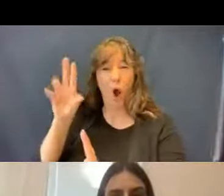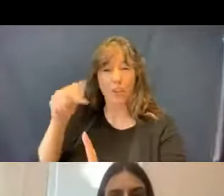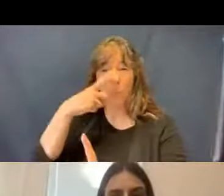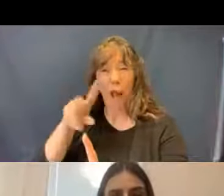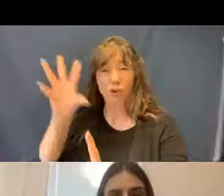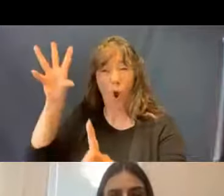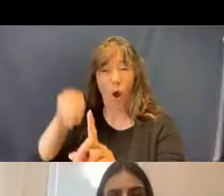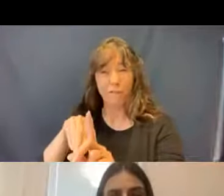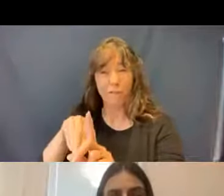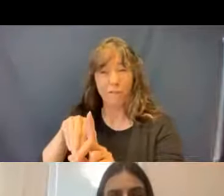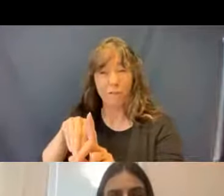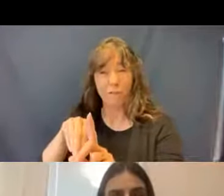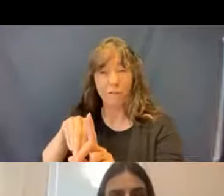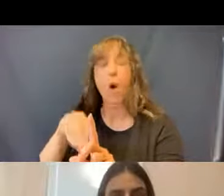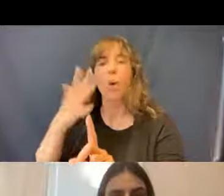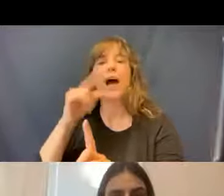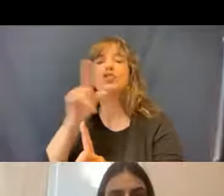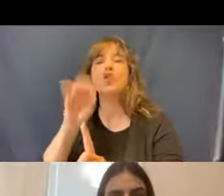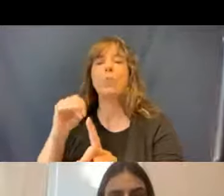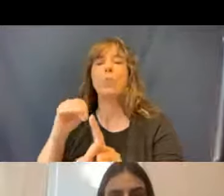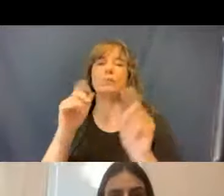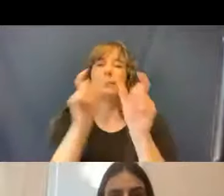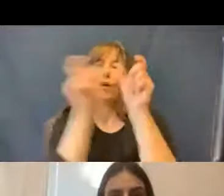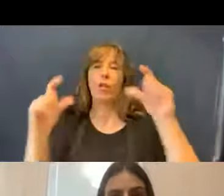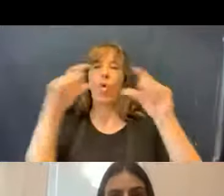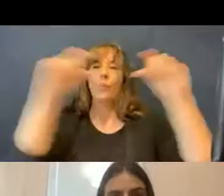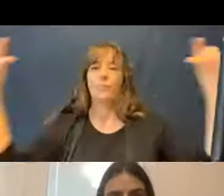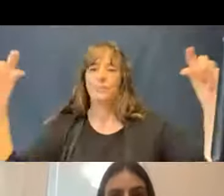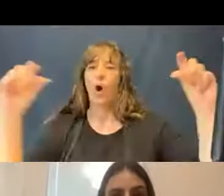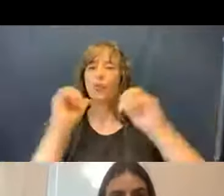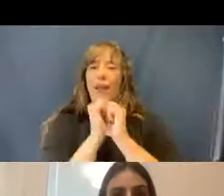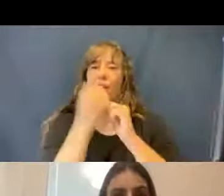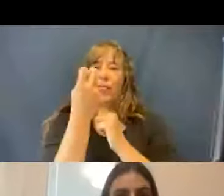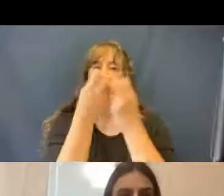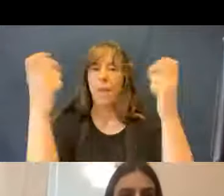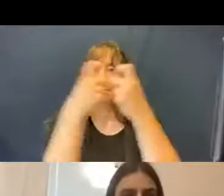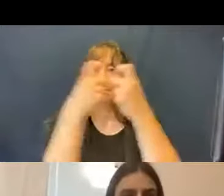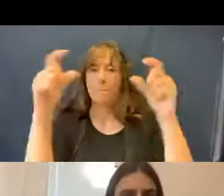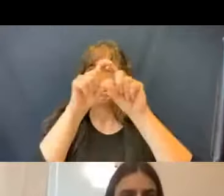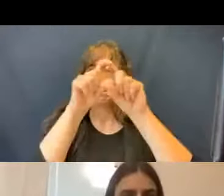then that way Zoom will compact all the panelists at the top of the screen. So if you guys don't